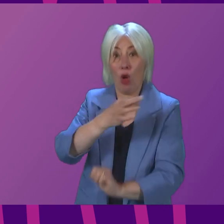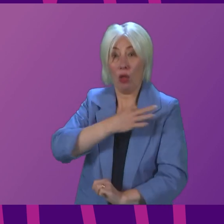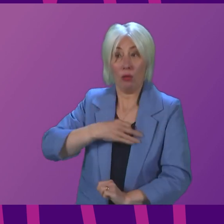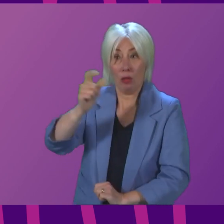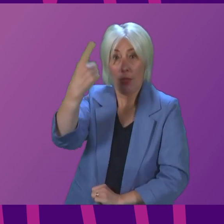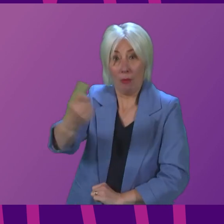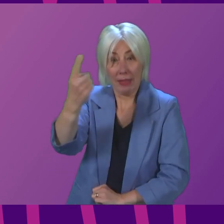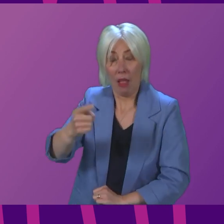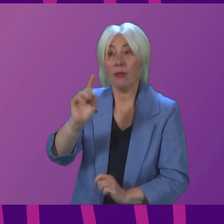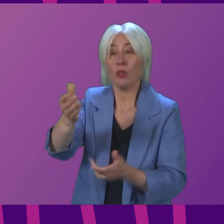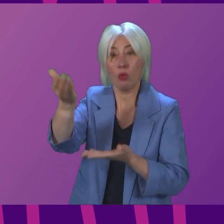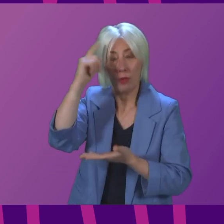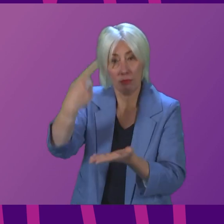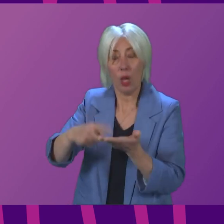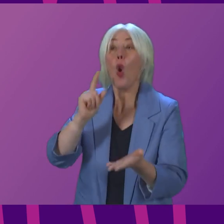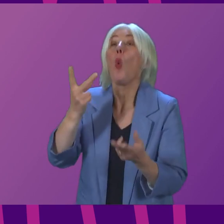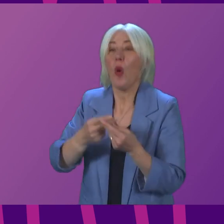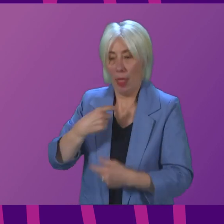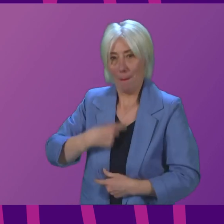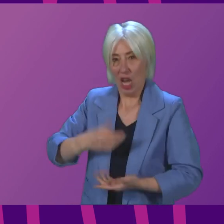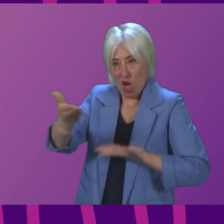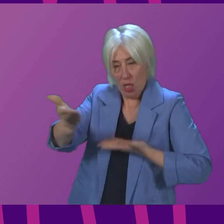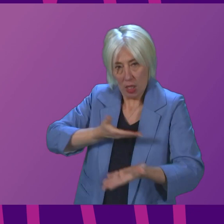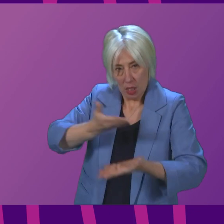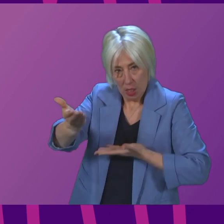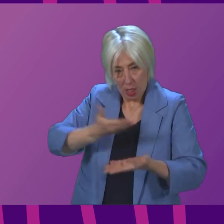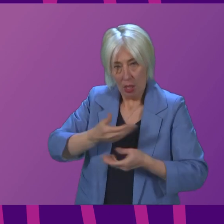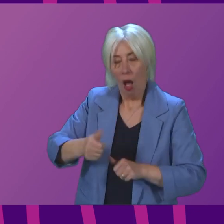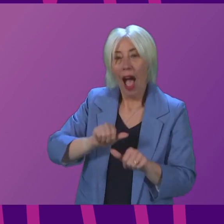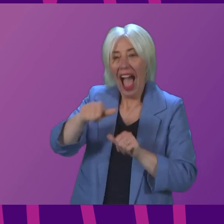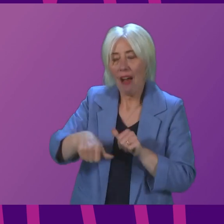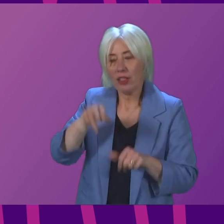in consultation with the patient, following an individual assessment.